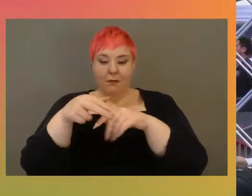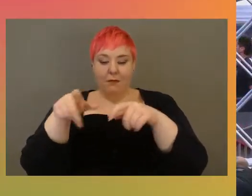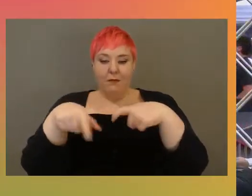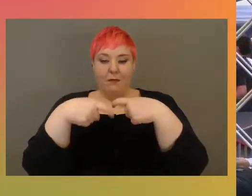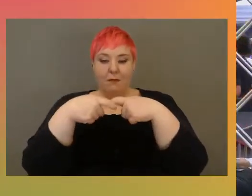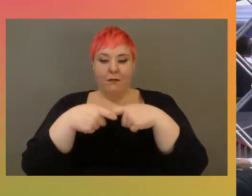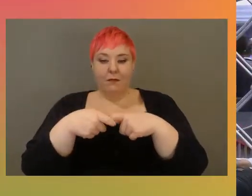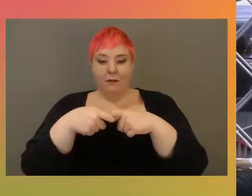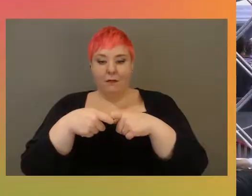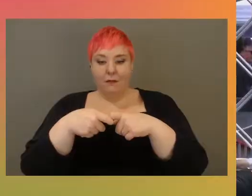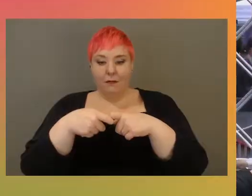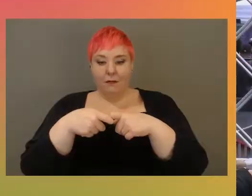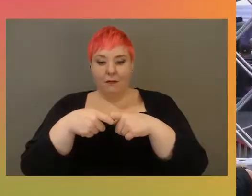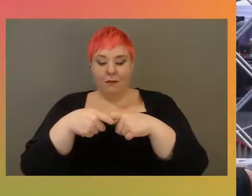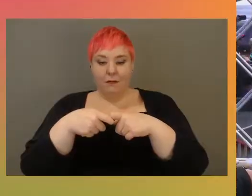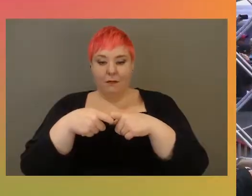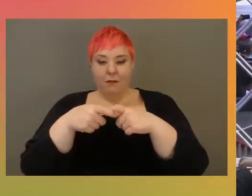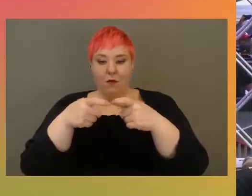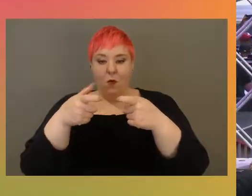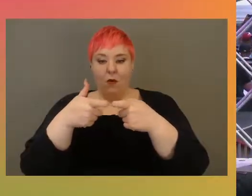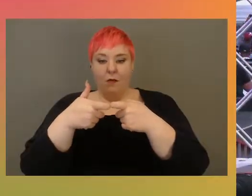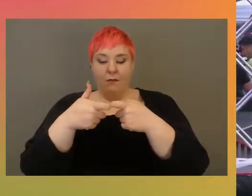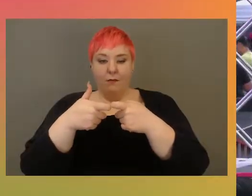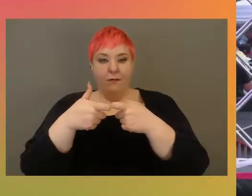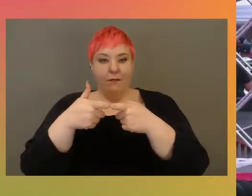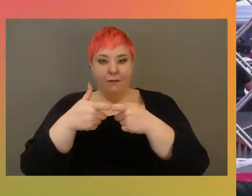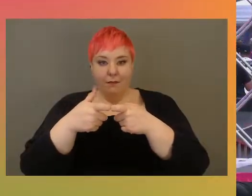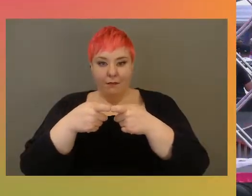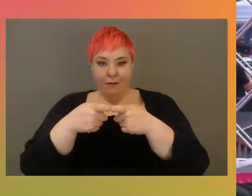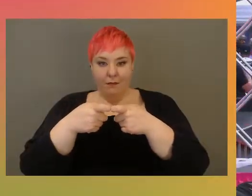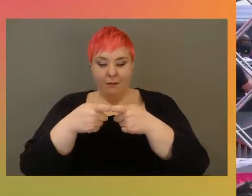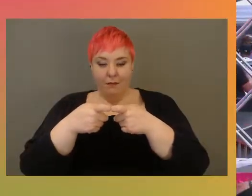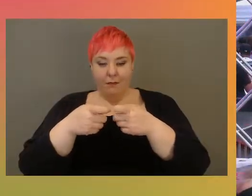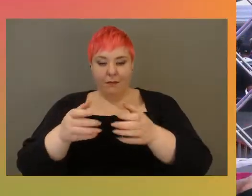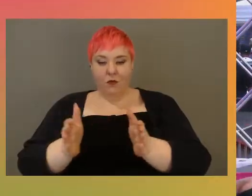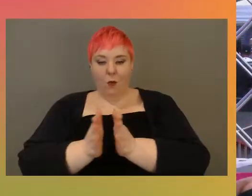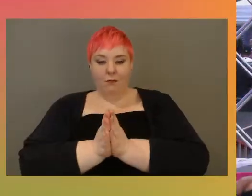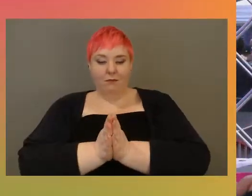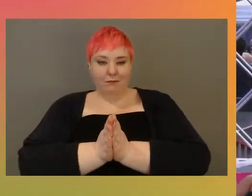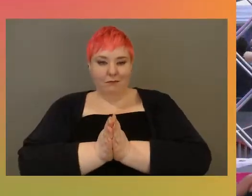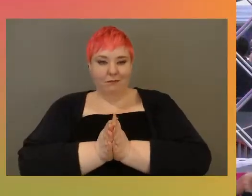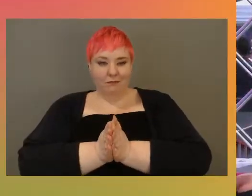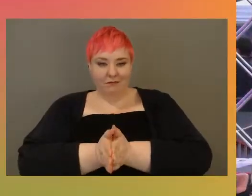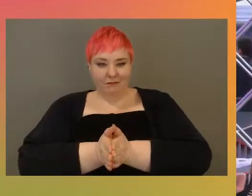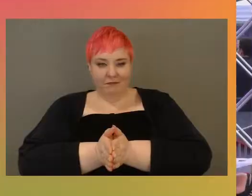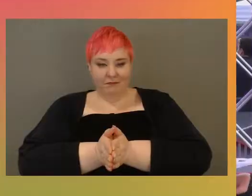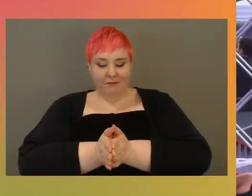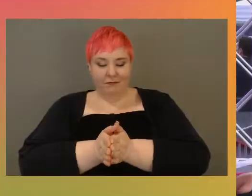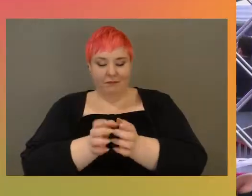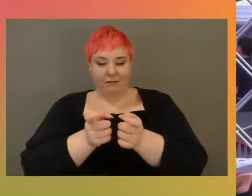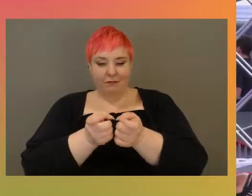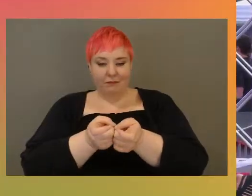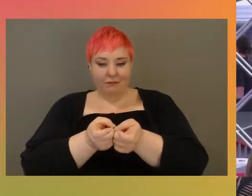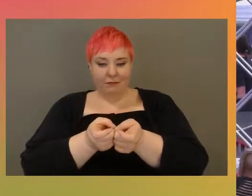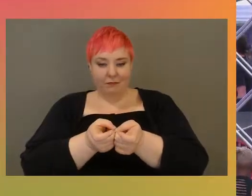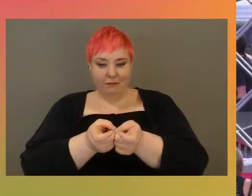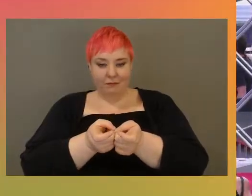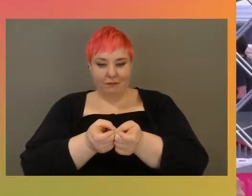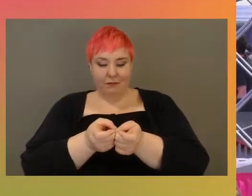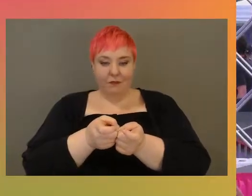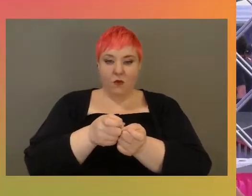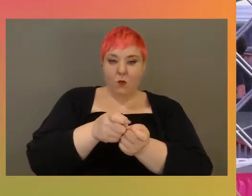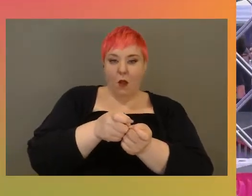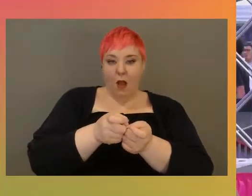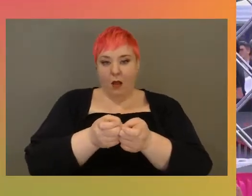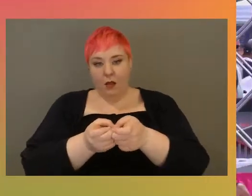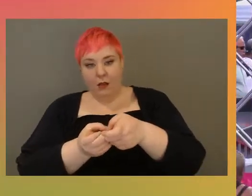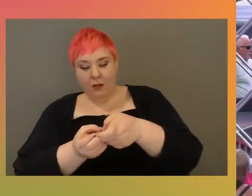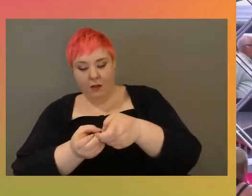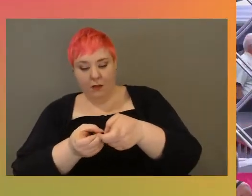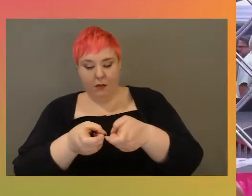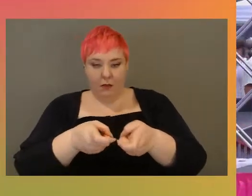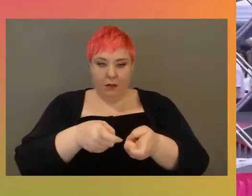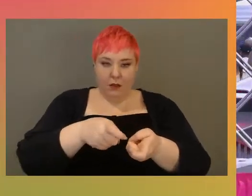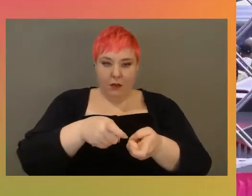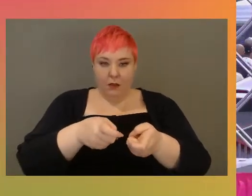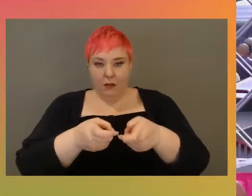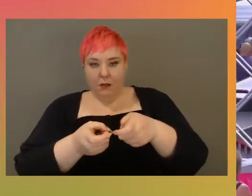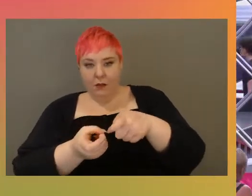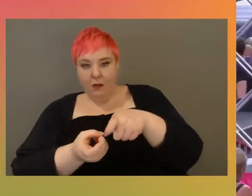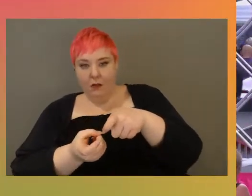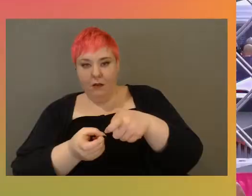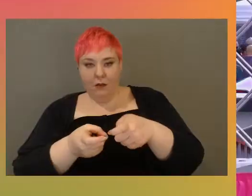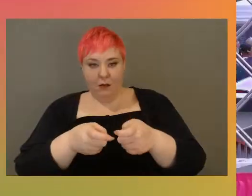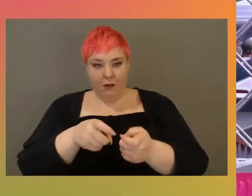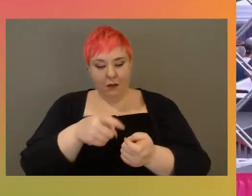NEEDS TO THE GROUND.